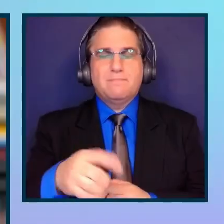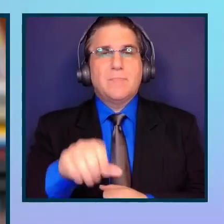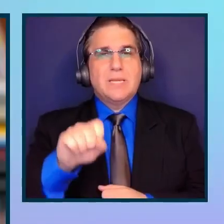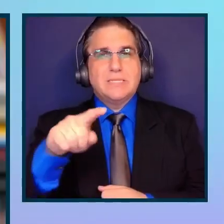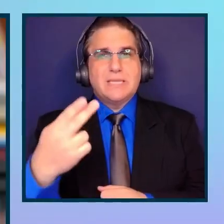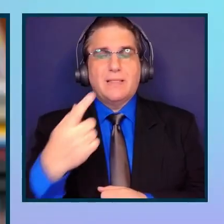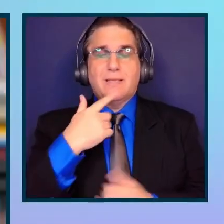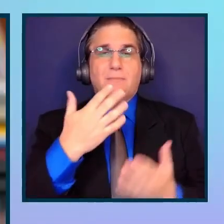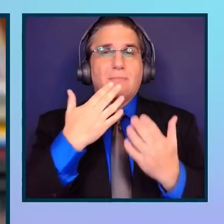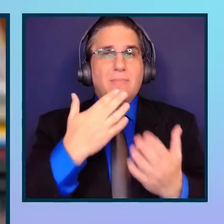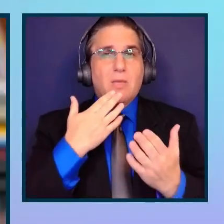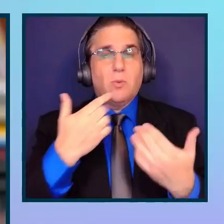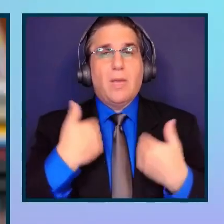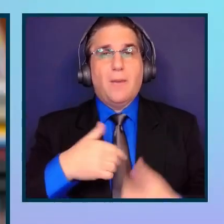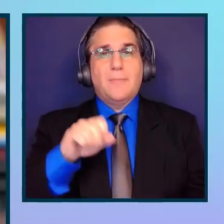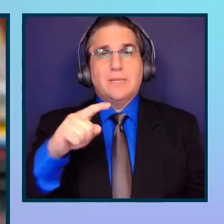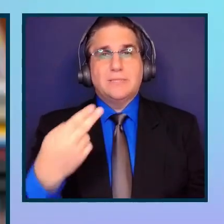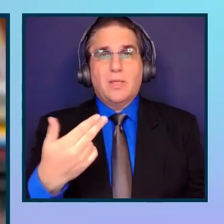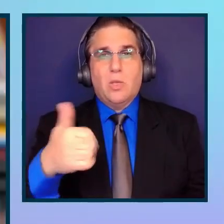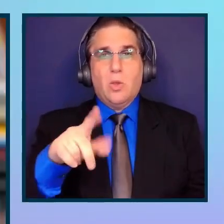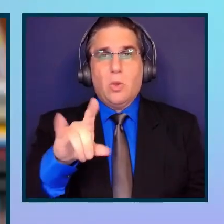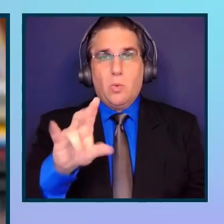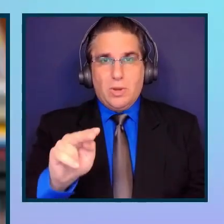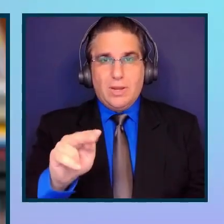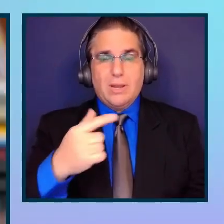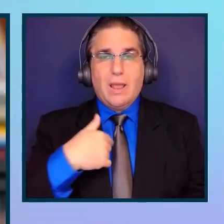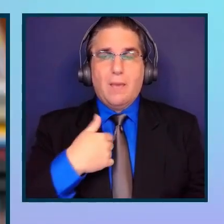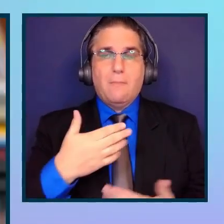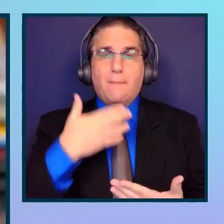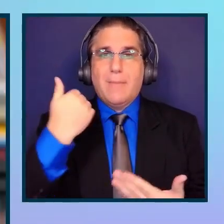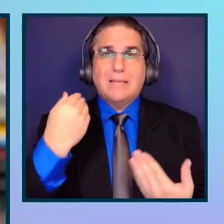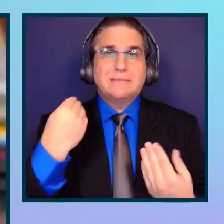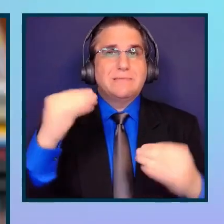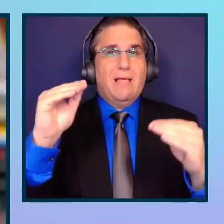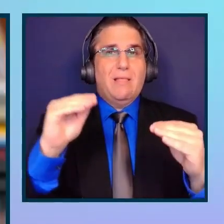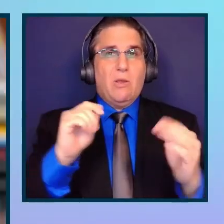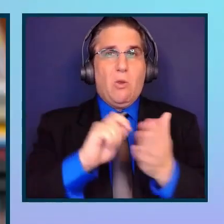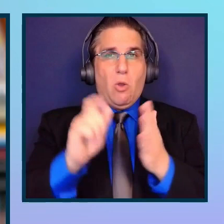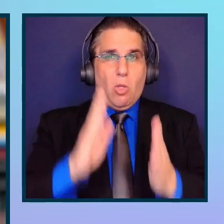I'm Seth Godin, I'm a best selling author coming to you from just outside of New York City,